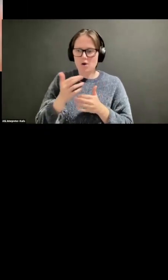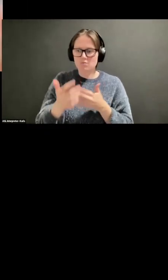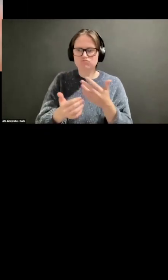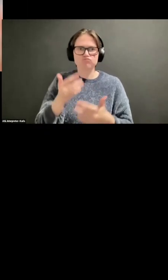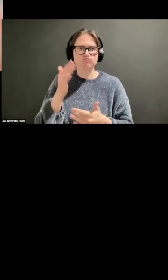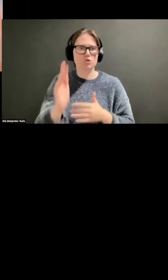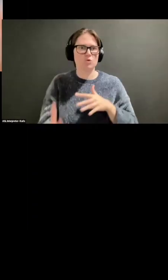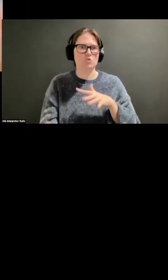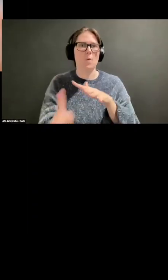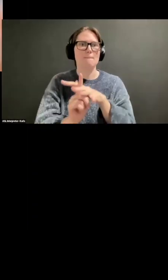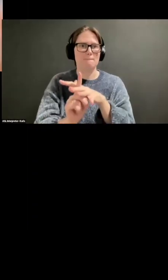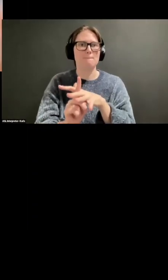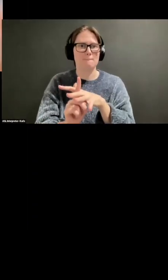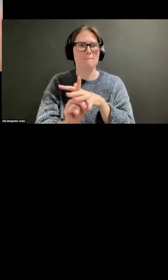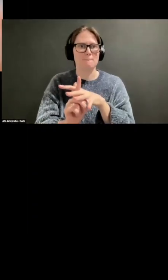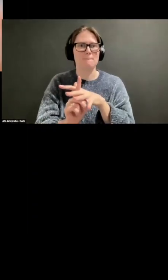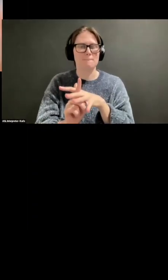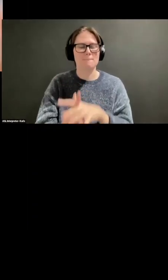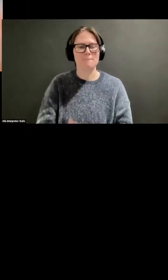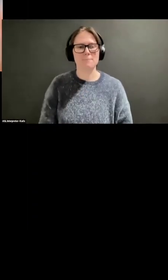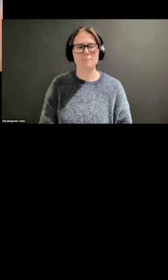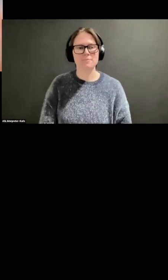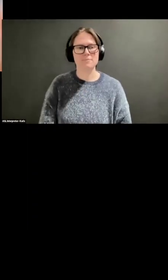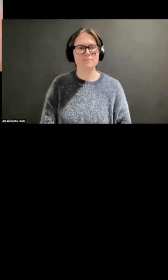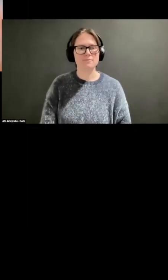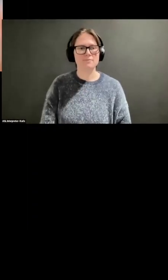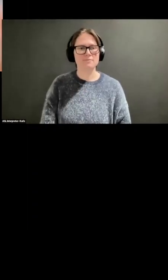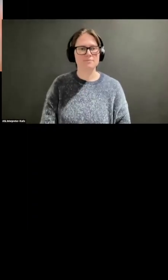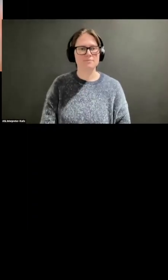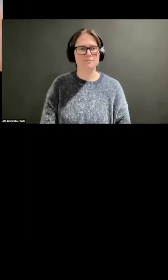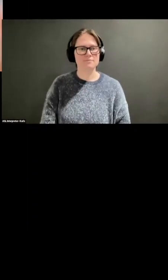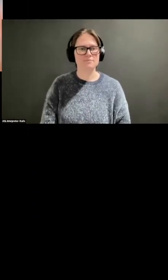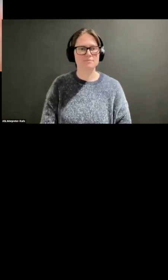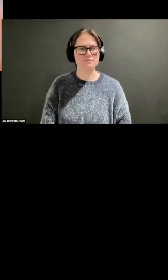I think that even if you have the biggest heart and